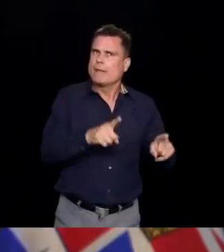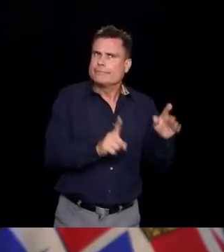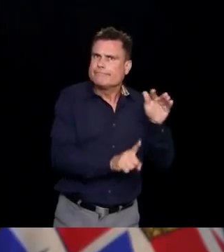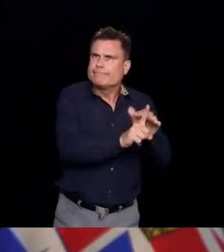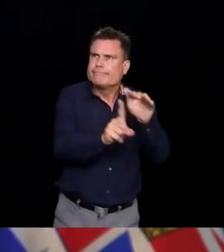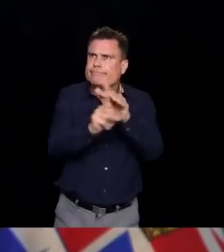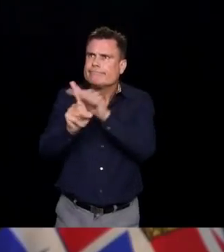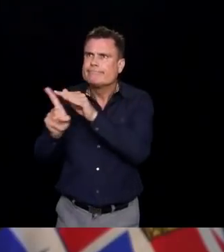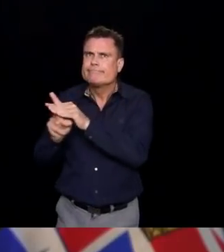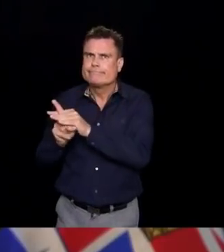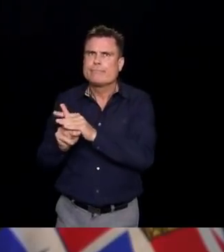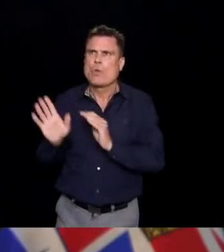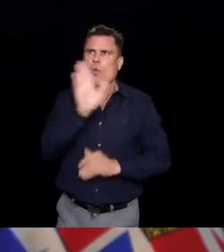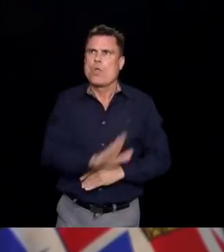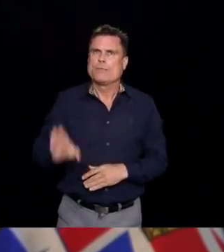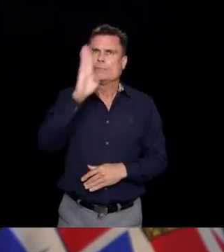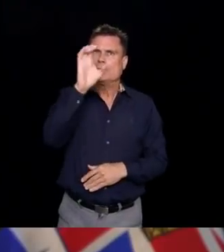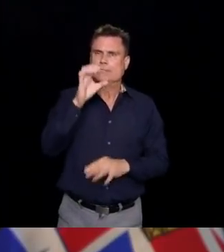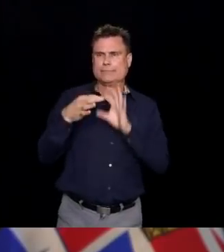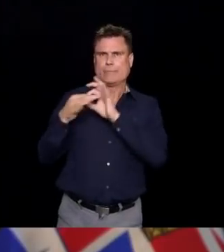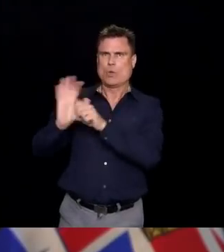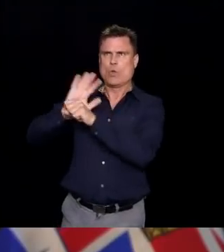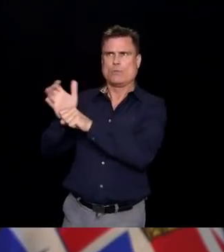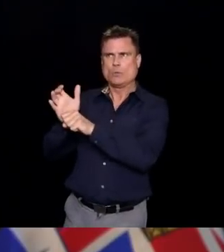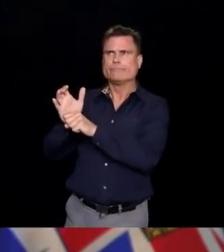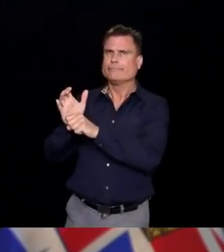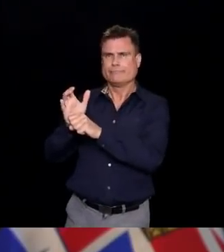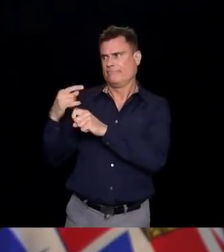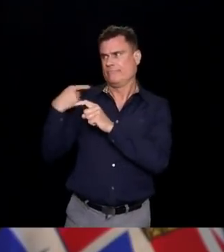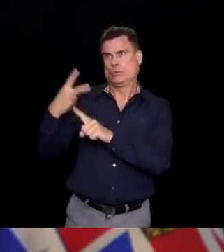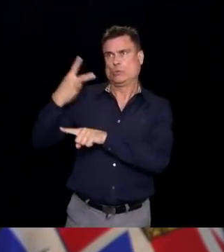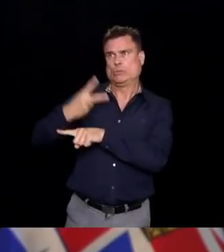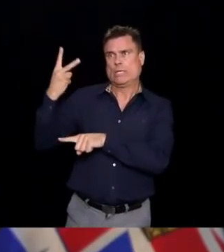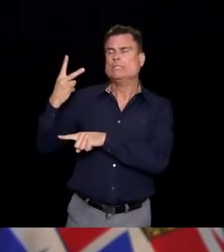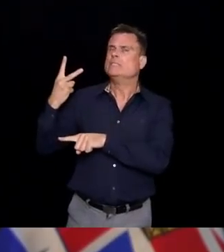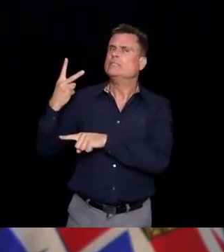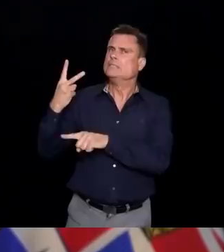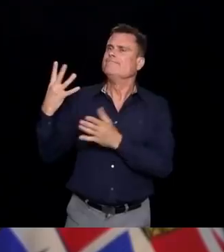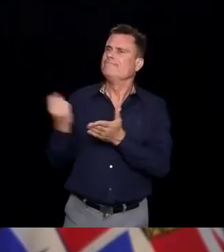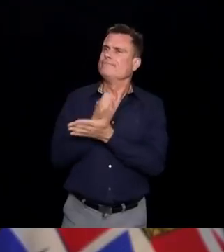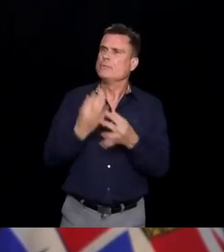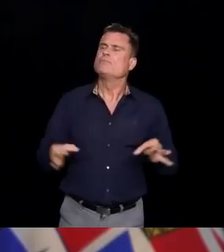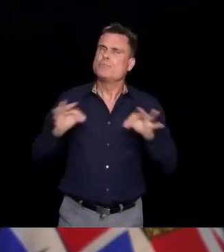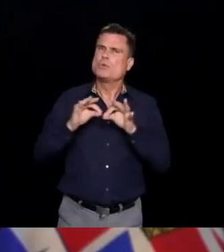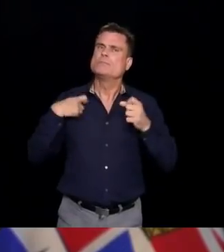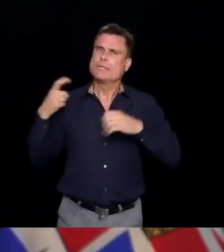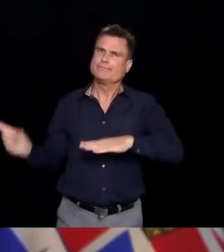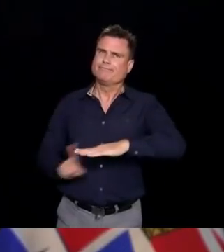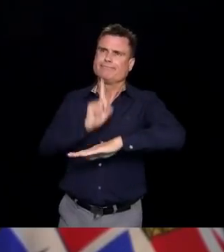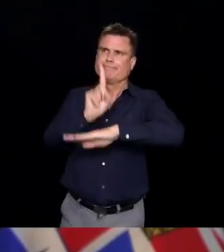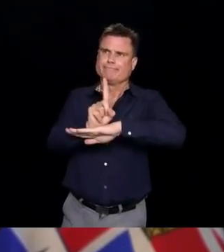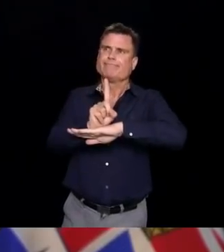briefing this afternoon, there have been a number of developments in different areas of the province over the last couple of days that I